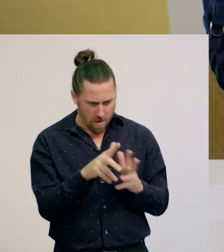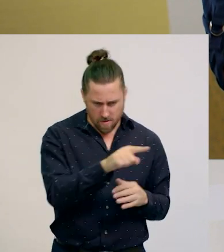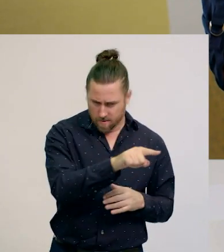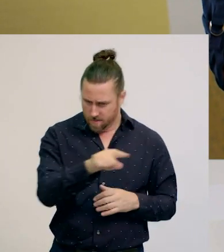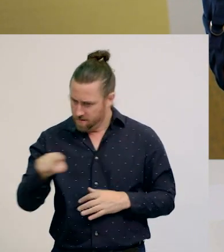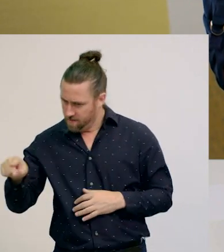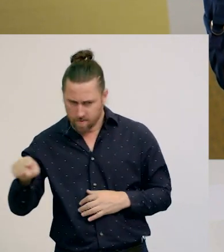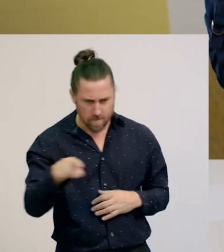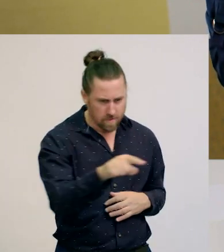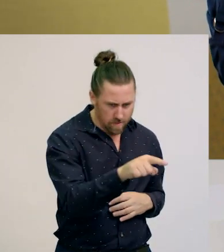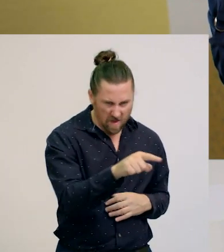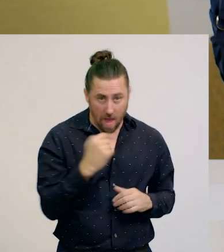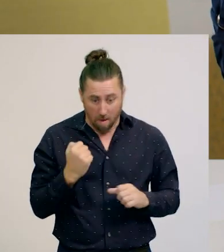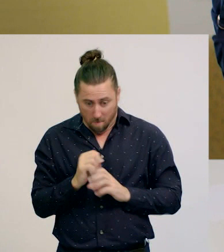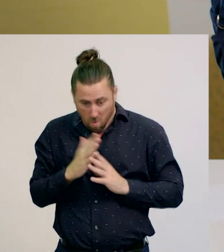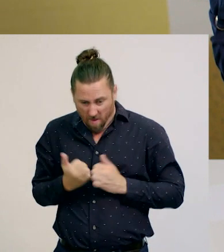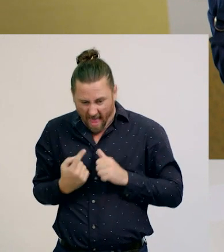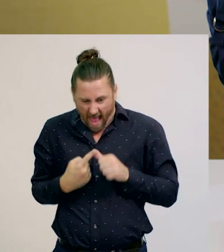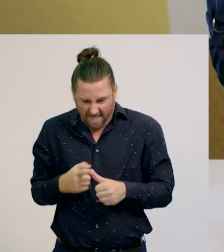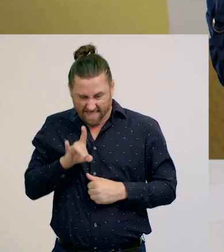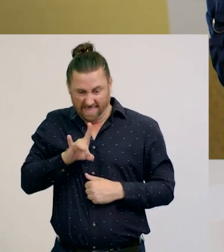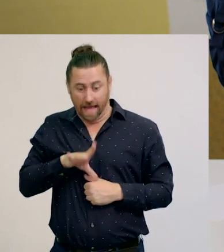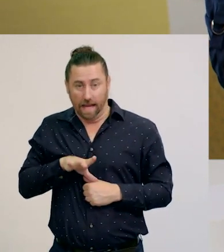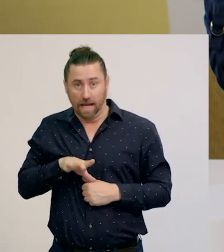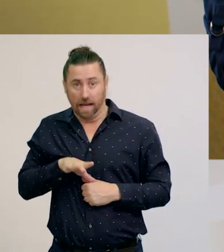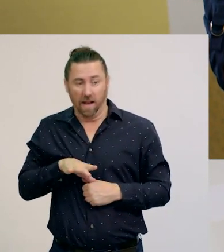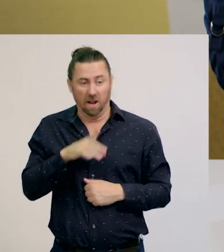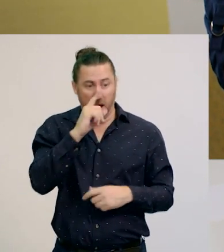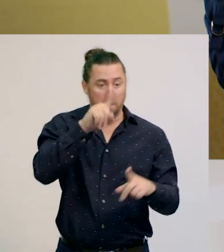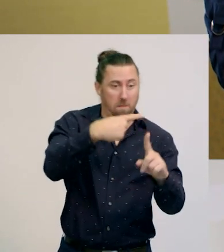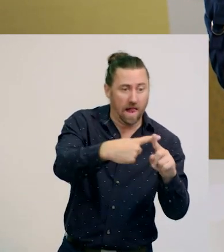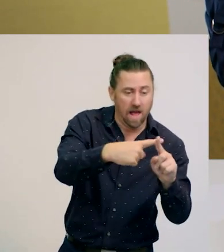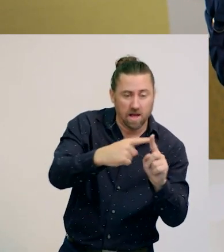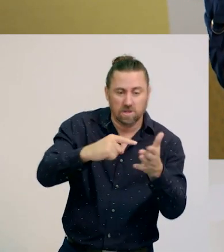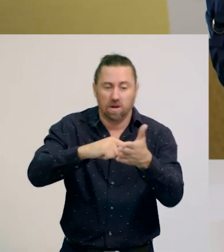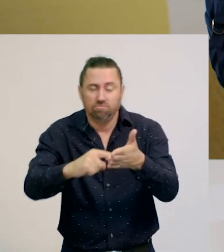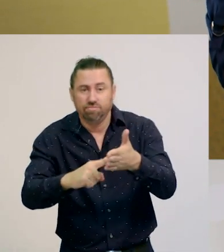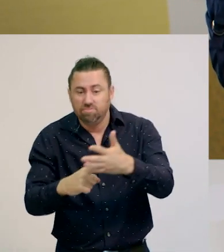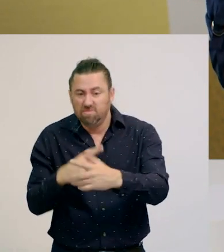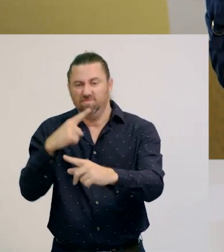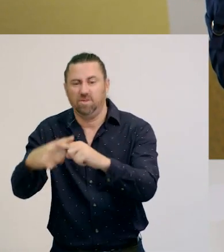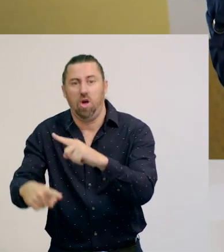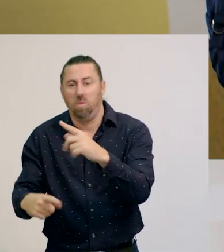using order of operations. This means we could add, subtract, multiply, or divide, to get 10.